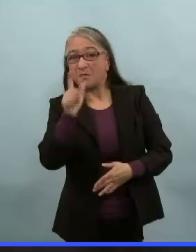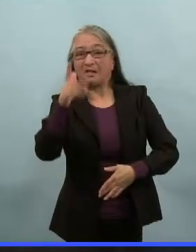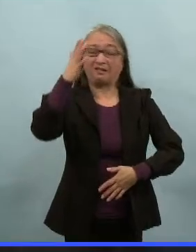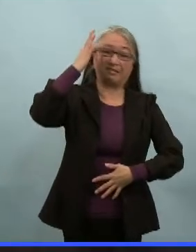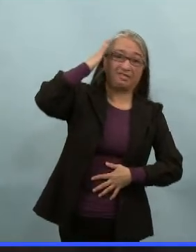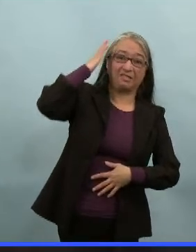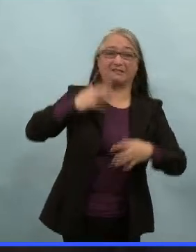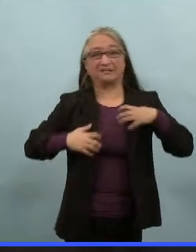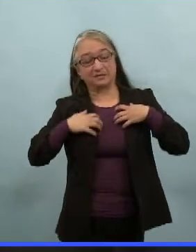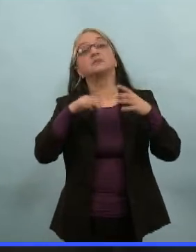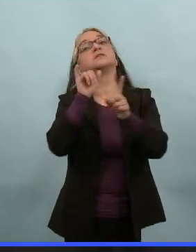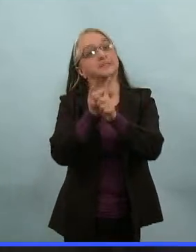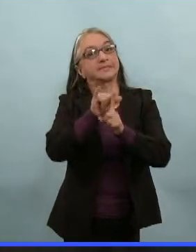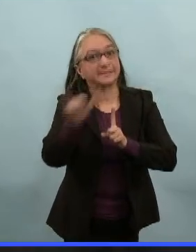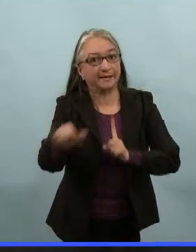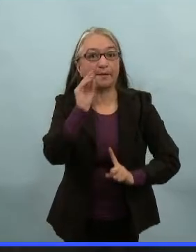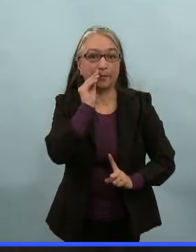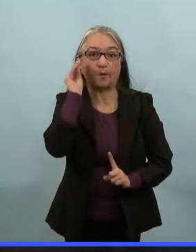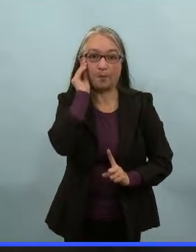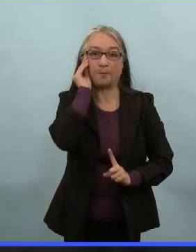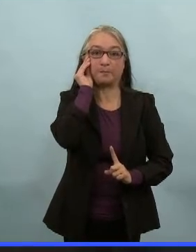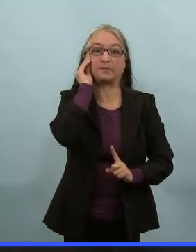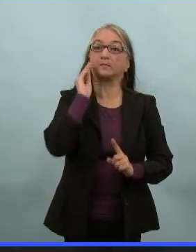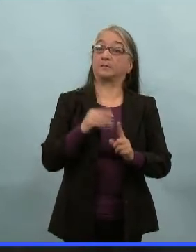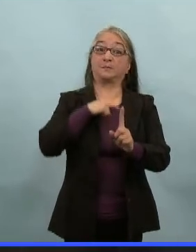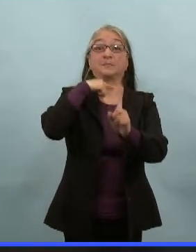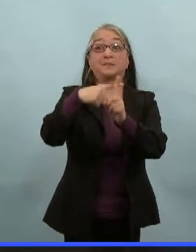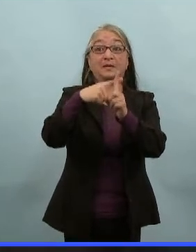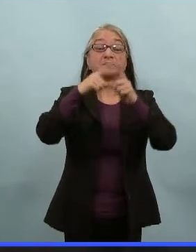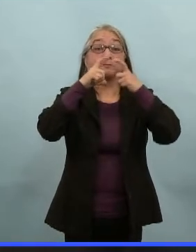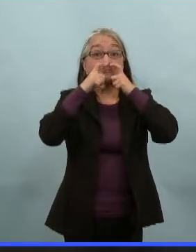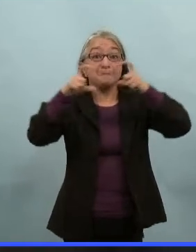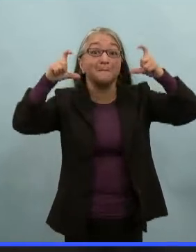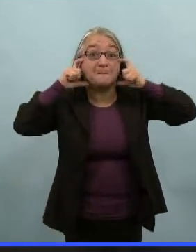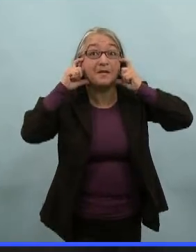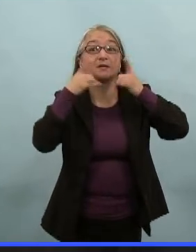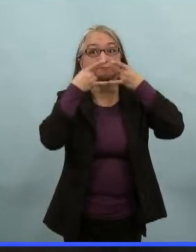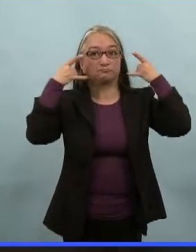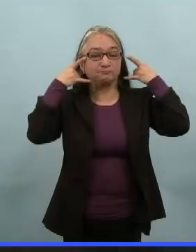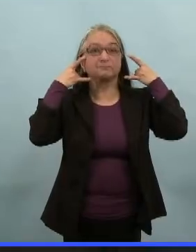another thing we can do is wear a well-fitting mask there are many options available but no